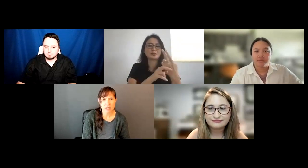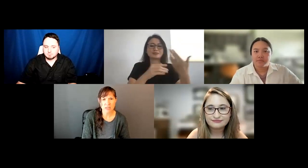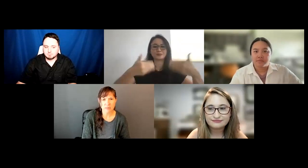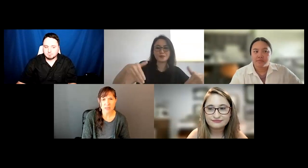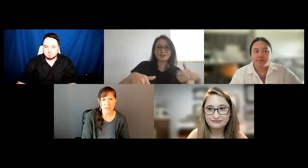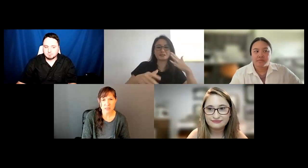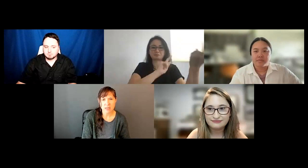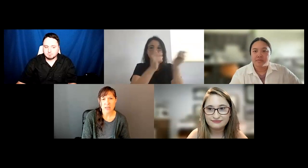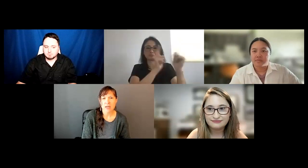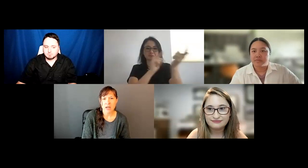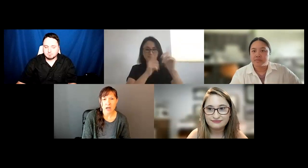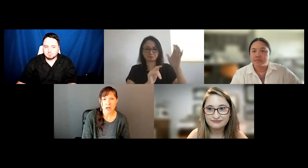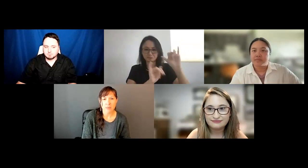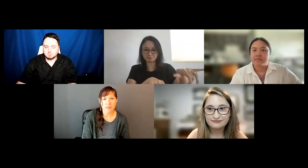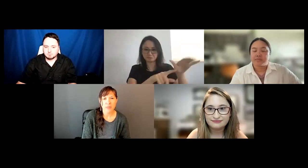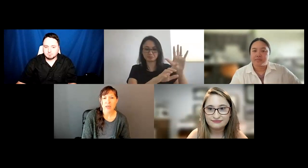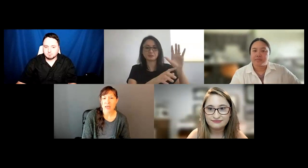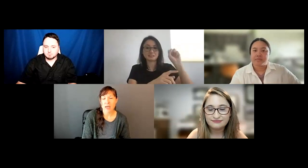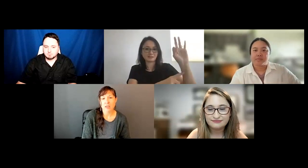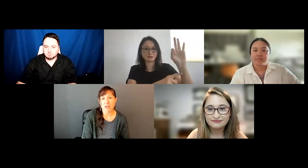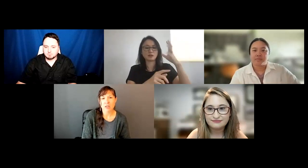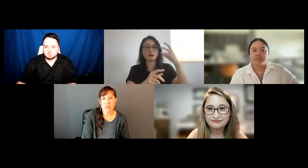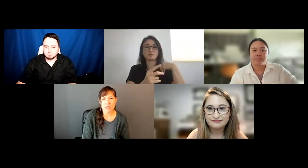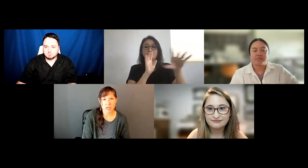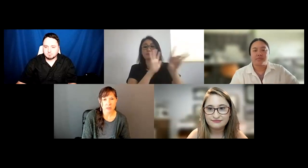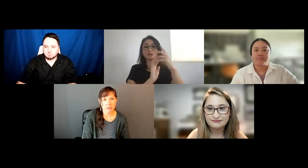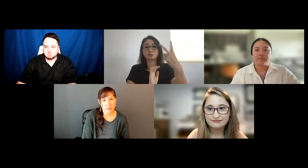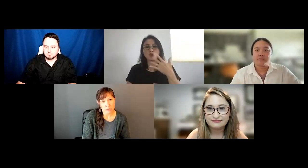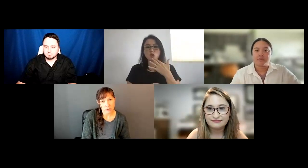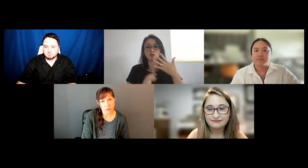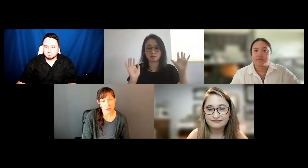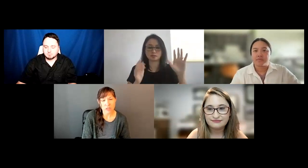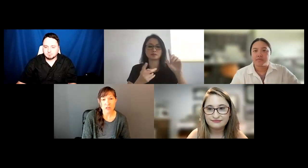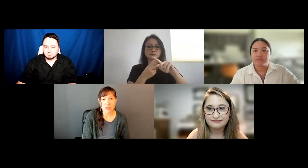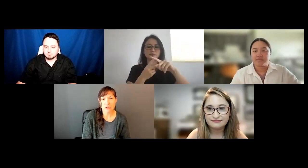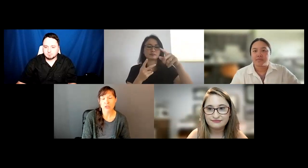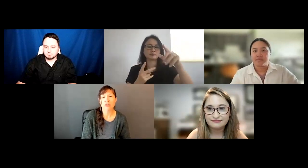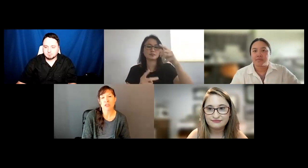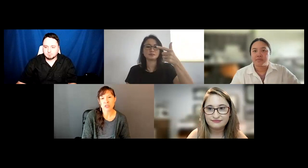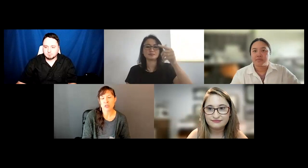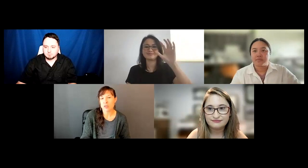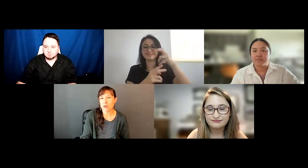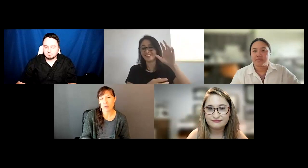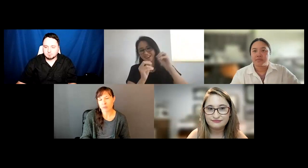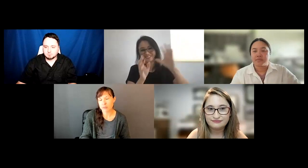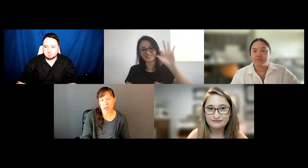That way when it warms up, you can wear your shorts or you could put layers back on. So that was something that would fit San Francisco. And then we worked with two colors,